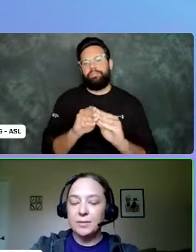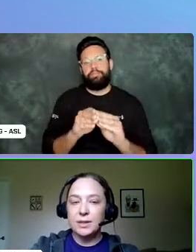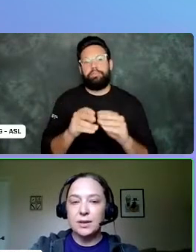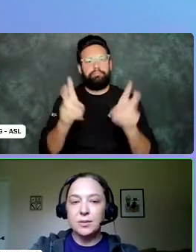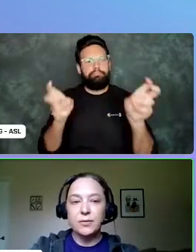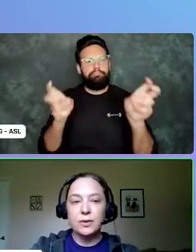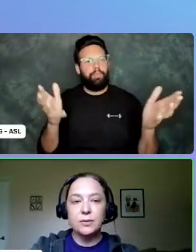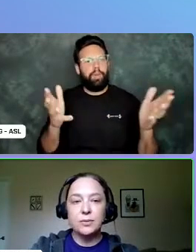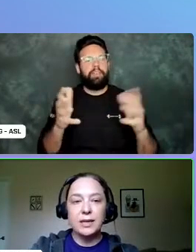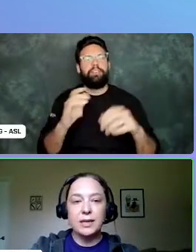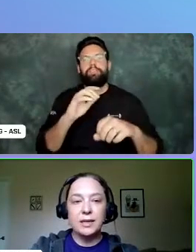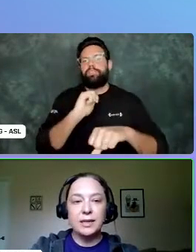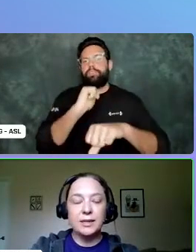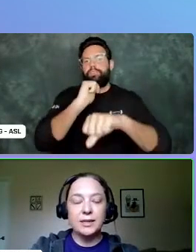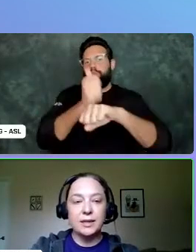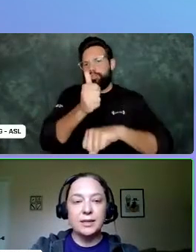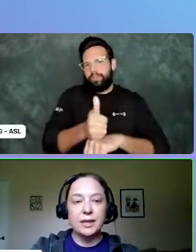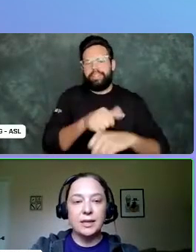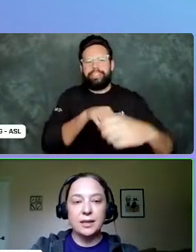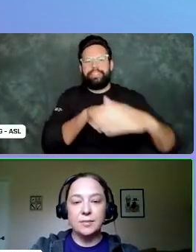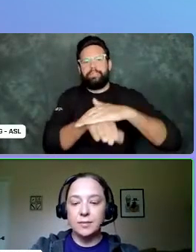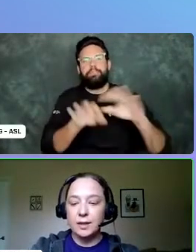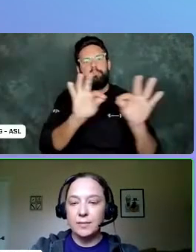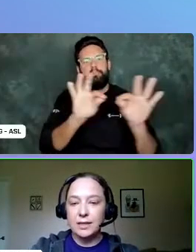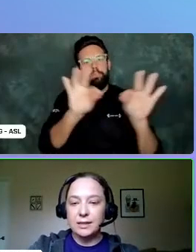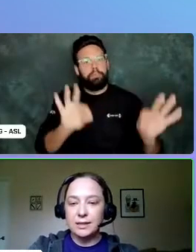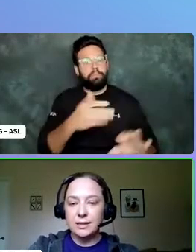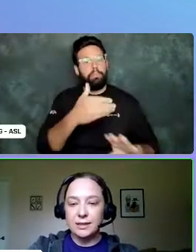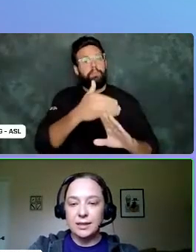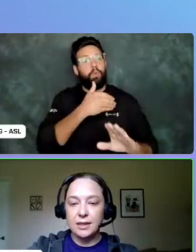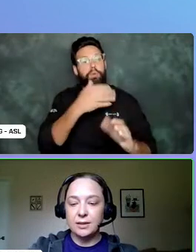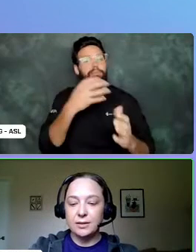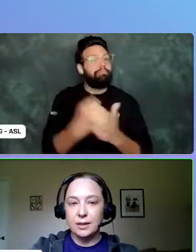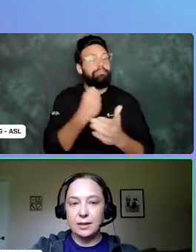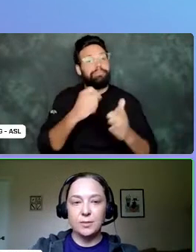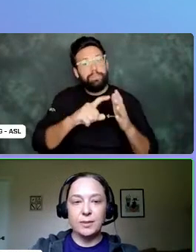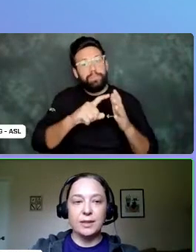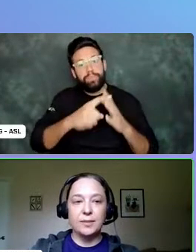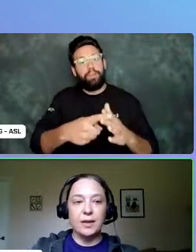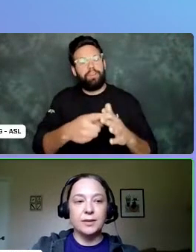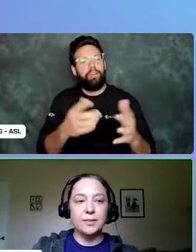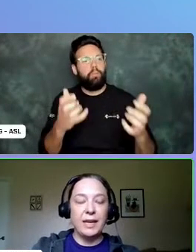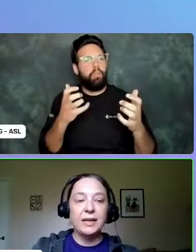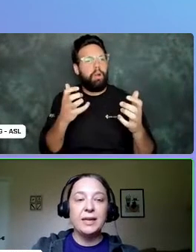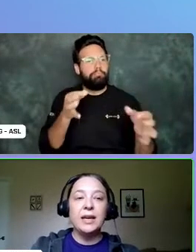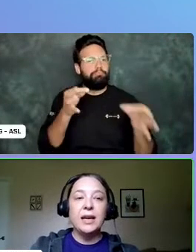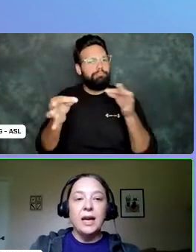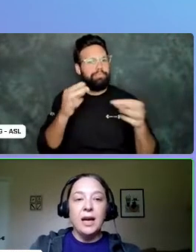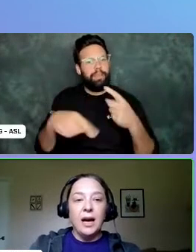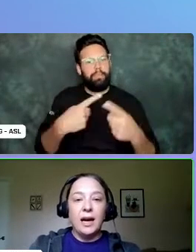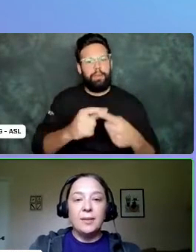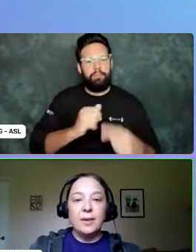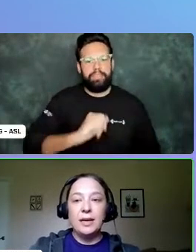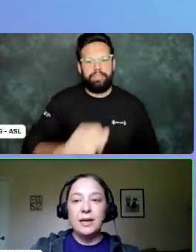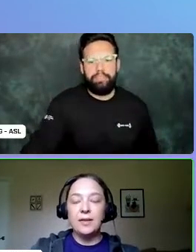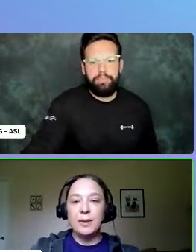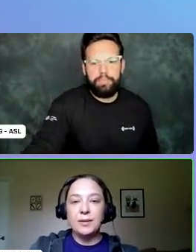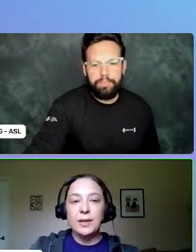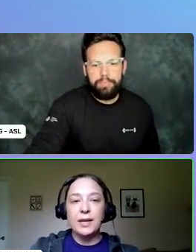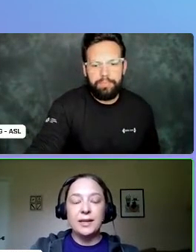senior accessibility engineer with citizens bank, and this is my session, structuring accessible forms. So before